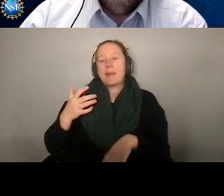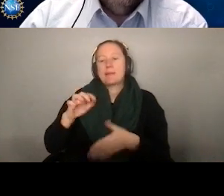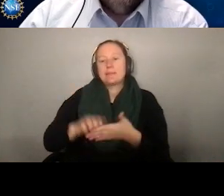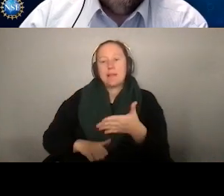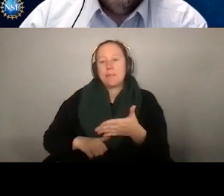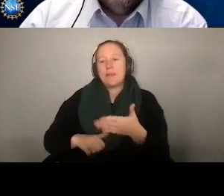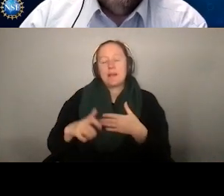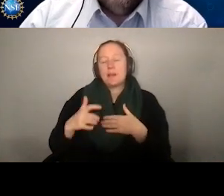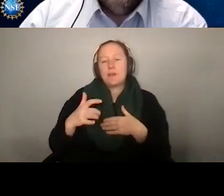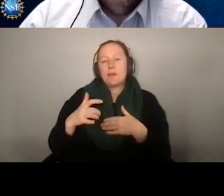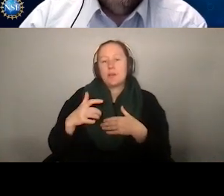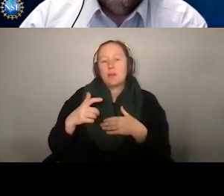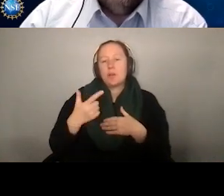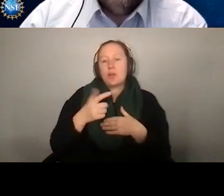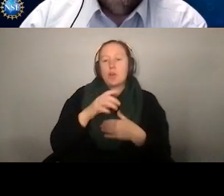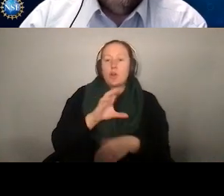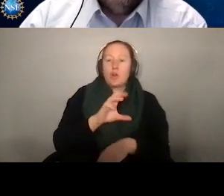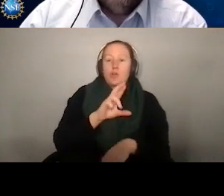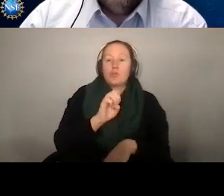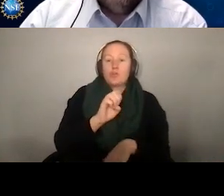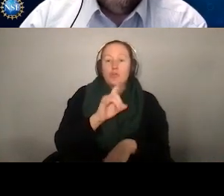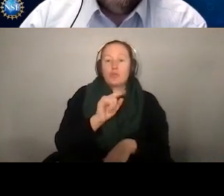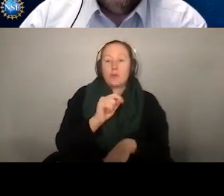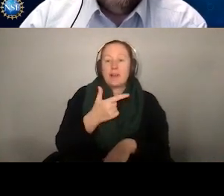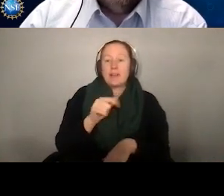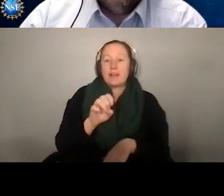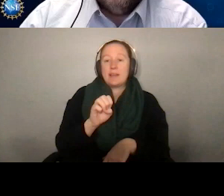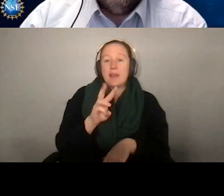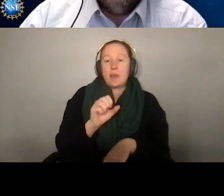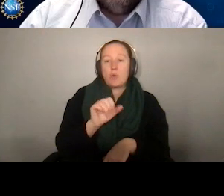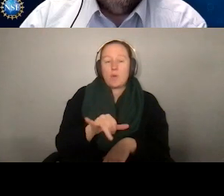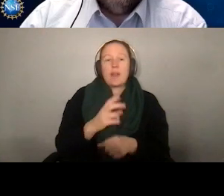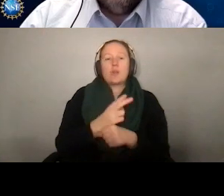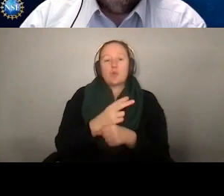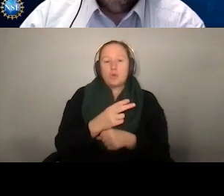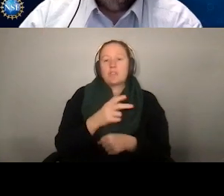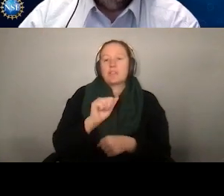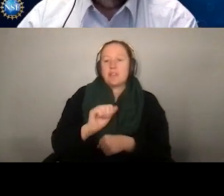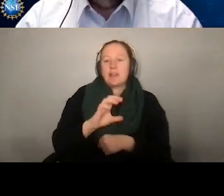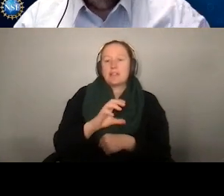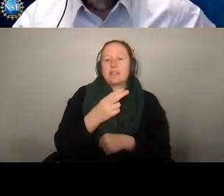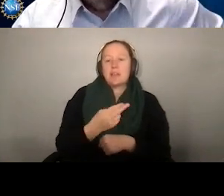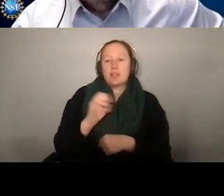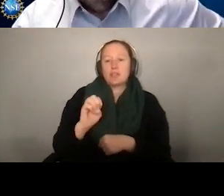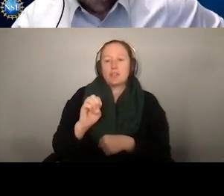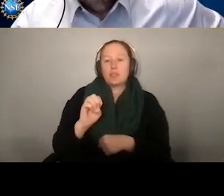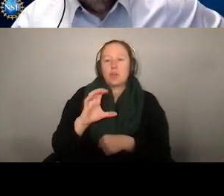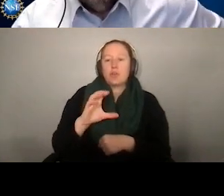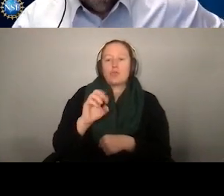Credit Gateway is different because it uses ACH credit. It is initiated by the institution.